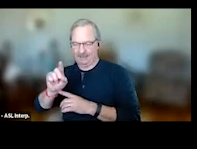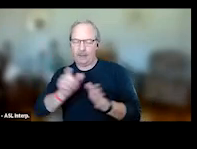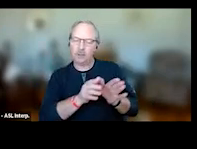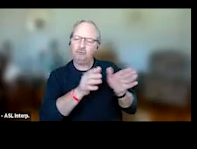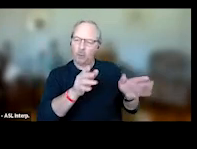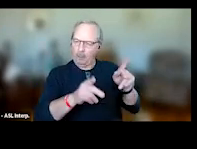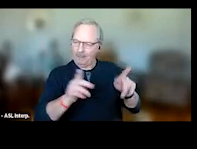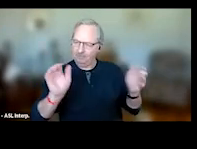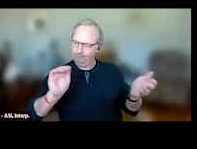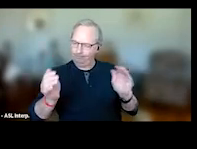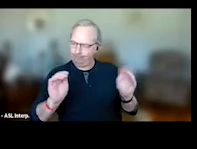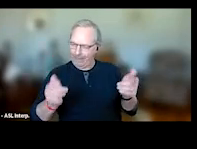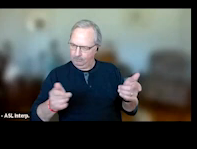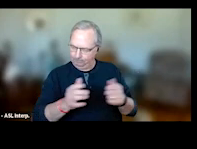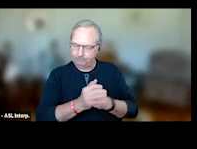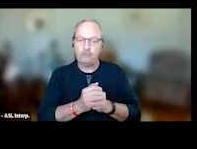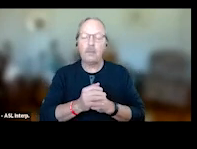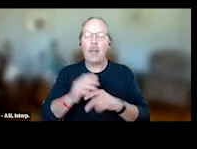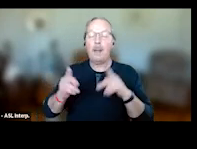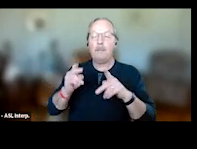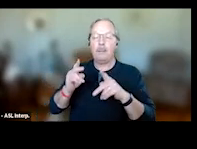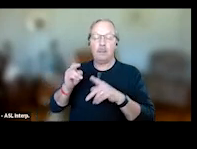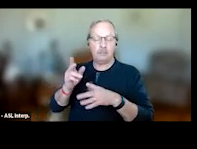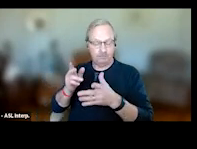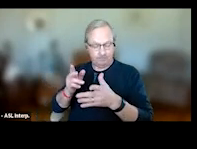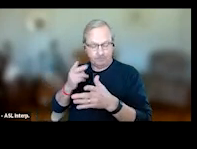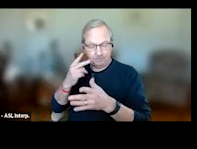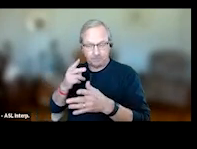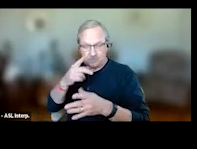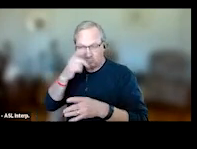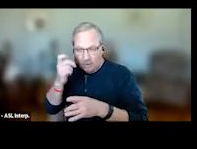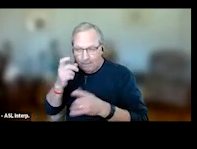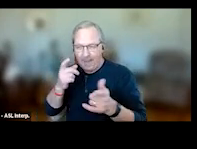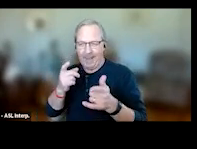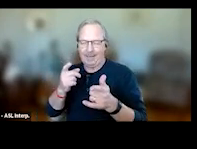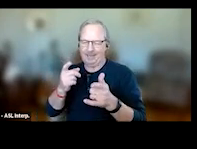People with psychosis also experience trauma or retraumatization in facilities or healthcare systems.